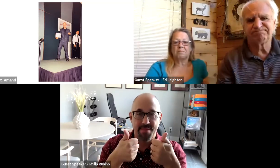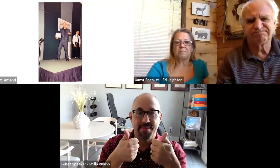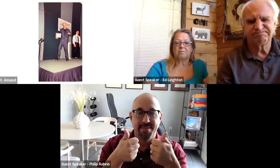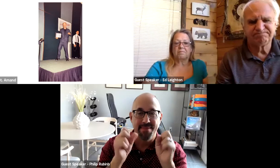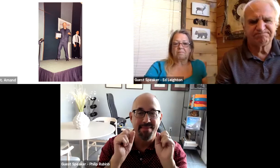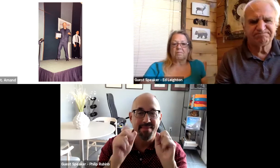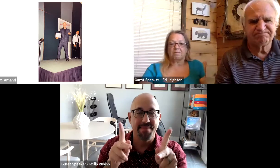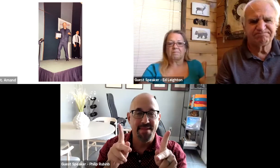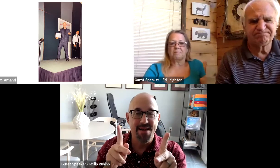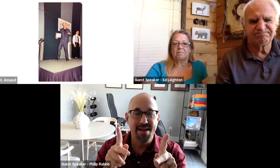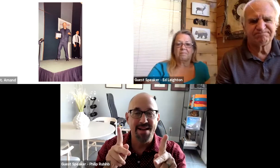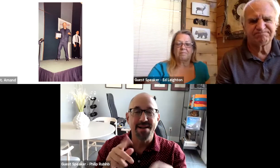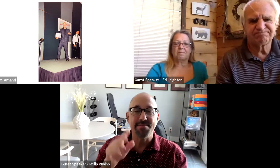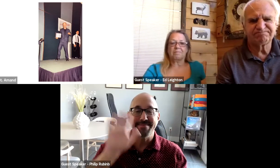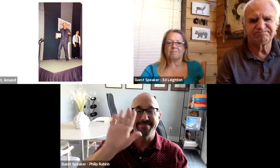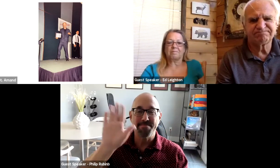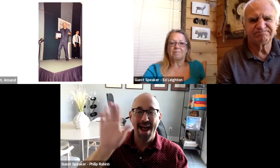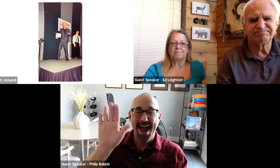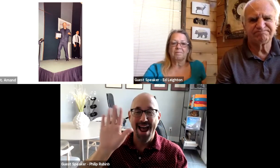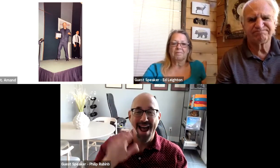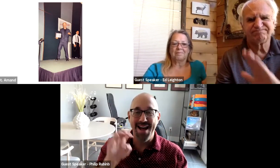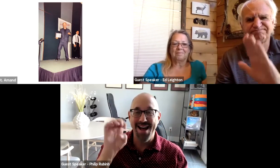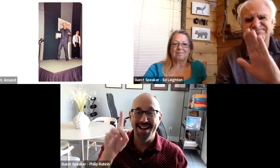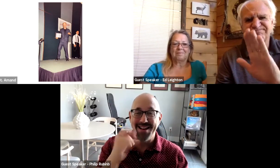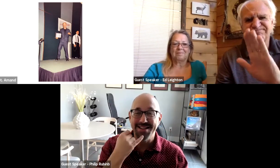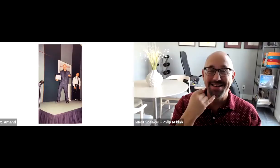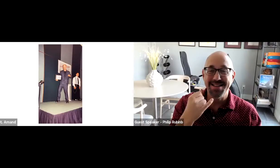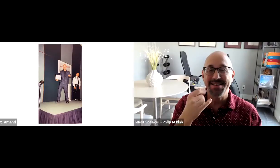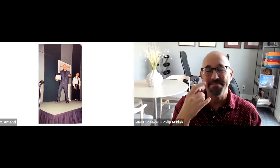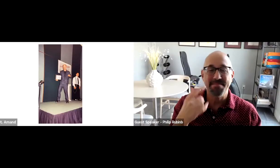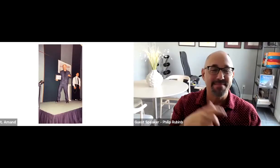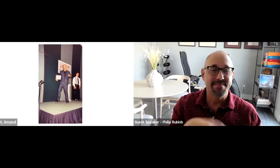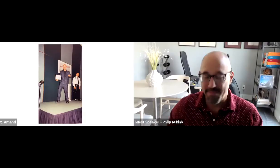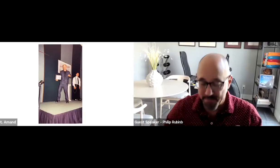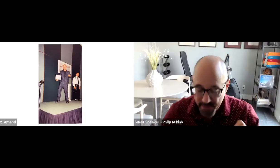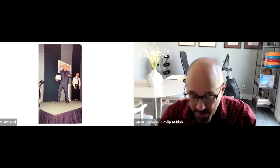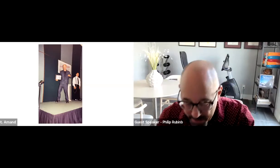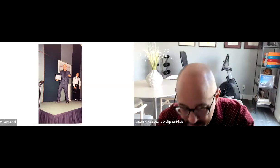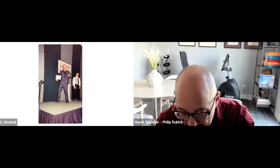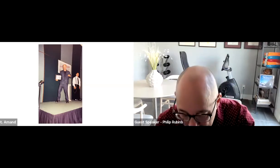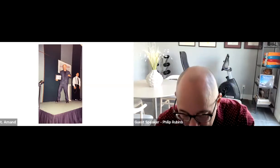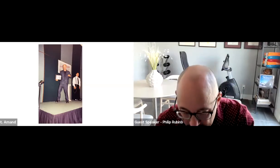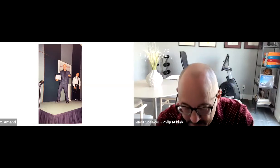when we talk about that part of it, OK? Sound good? Philip: OK. All right. Bye for now. Heh heh!